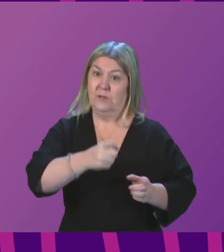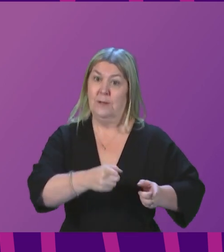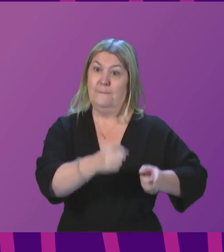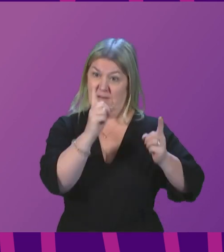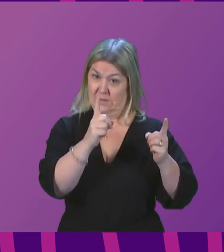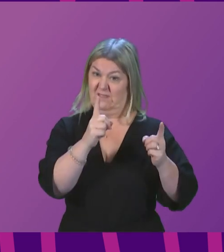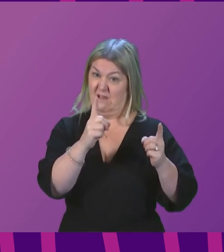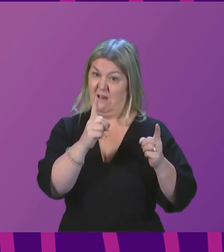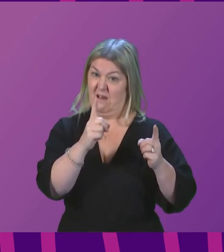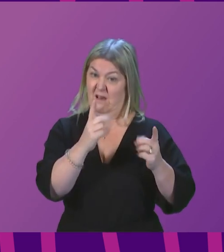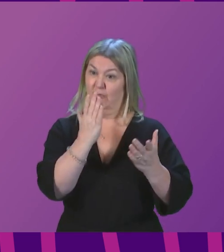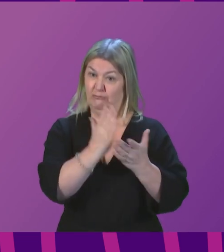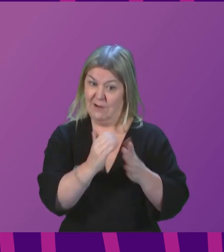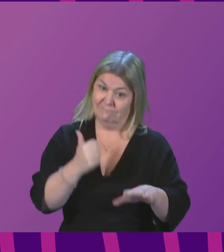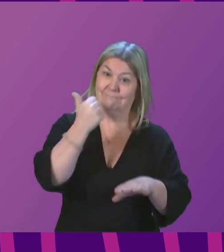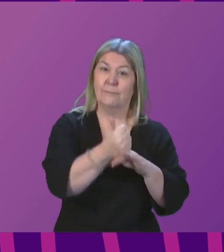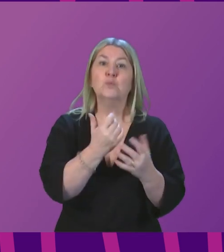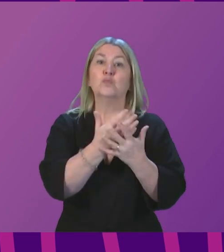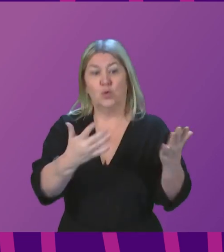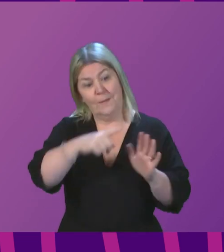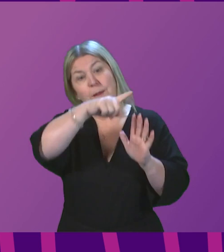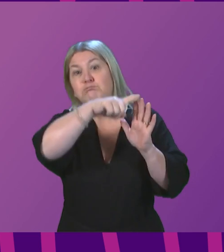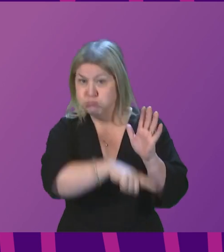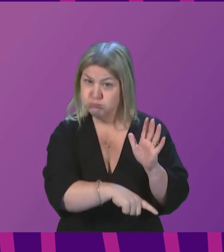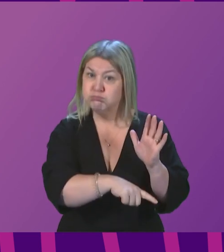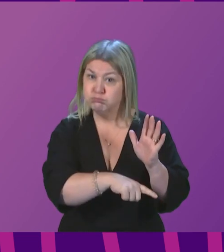“That is a fair point.” He agreed with the premise of the question.